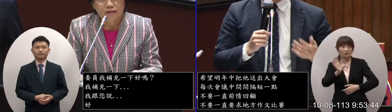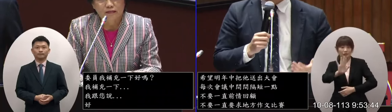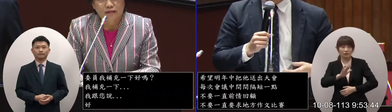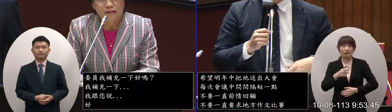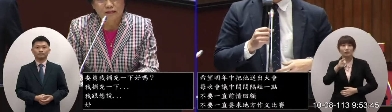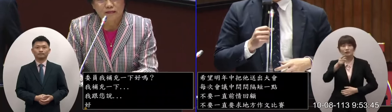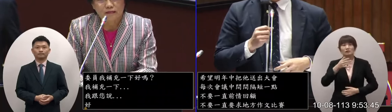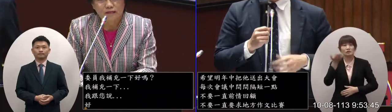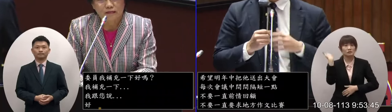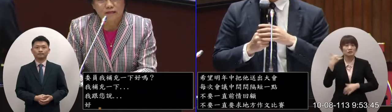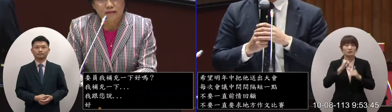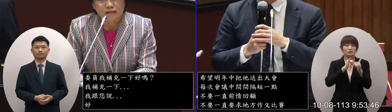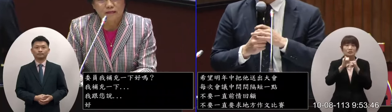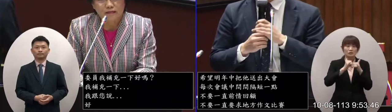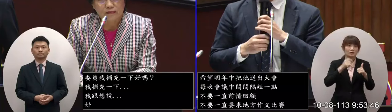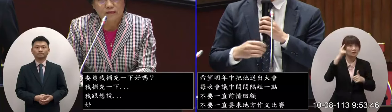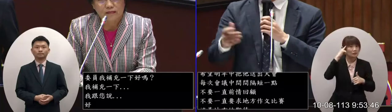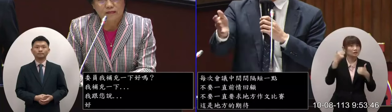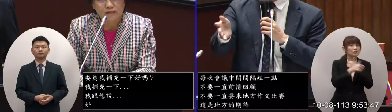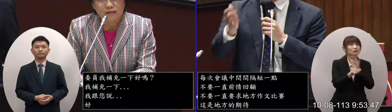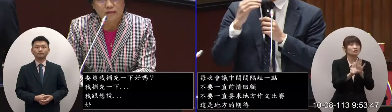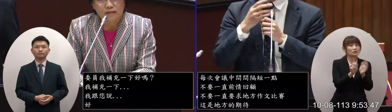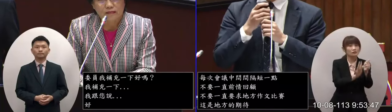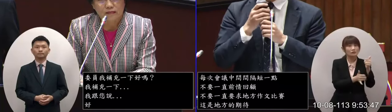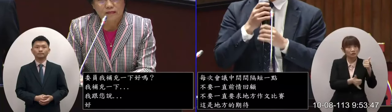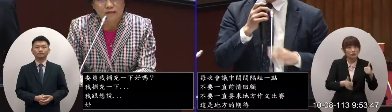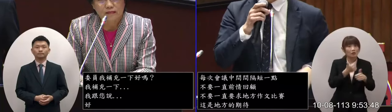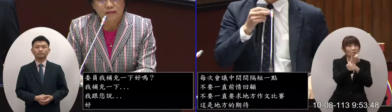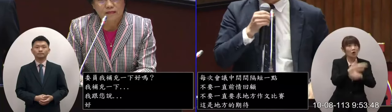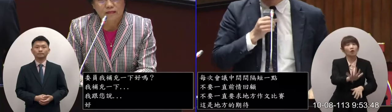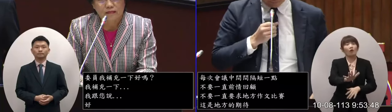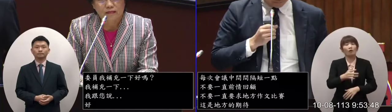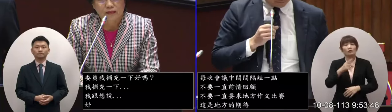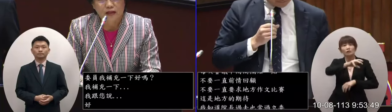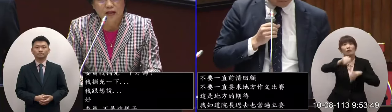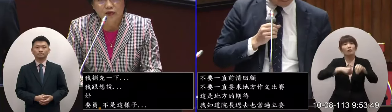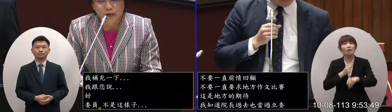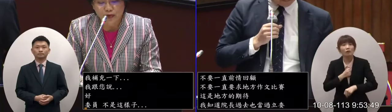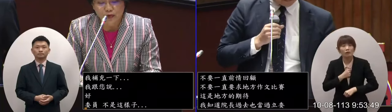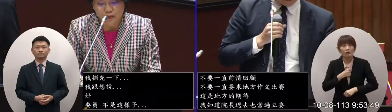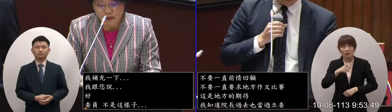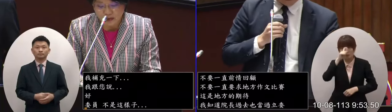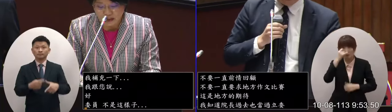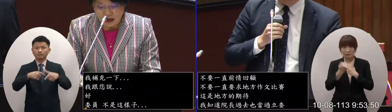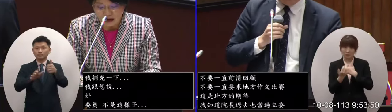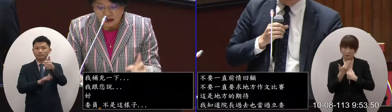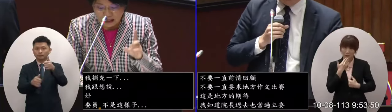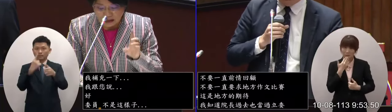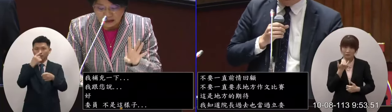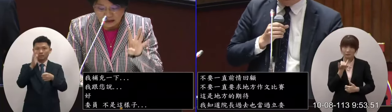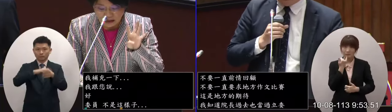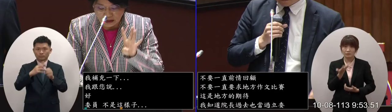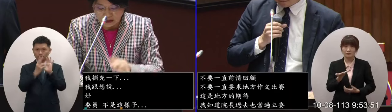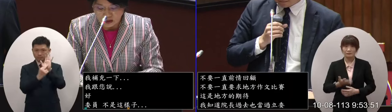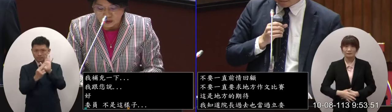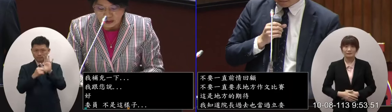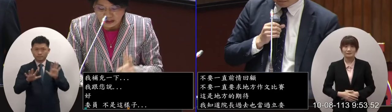We are all down-to-earth and understand the people. The minister is also a minister. Is that okay, Commissioner Ye? I would like to add that the fourth meeting